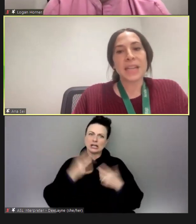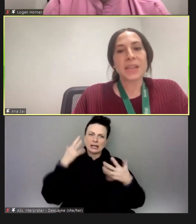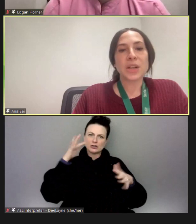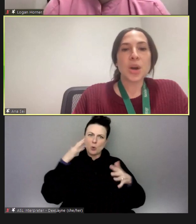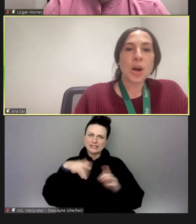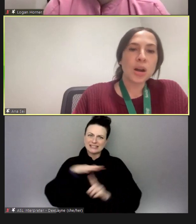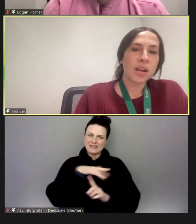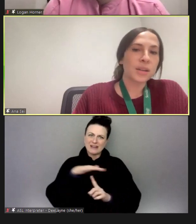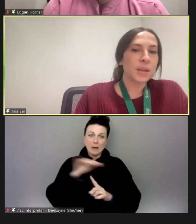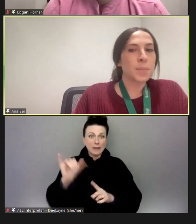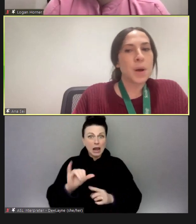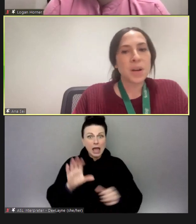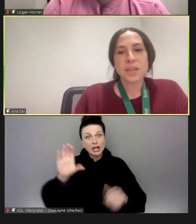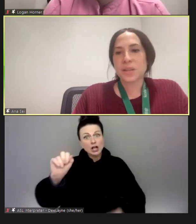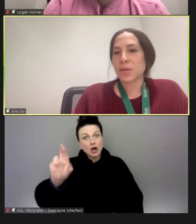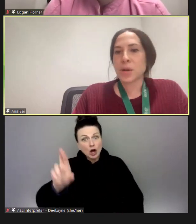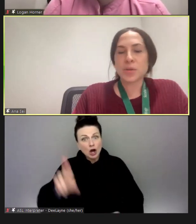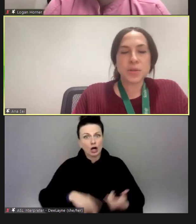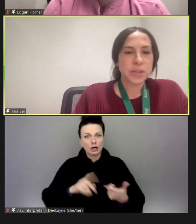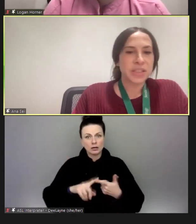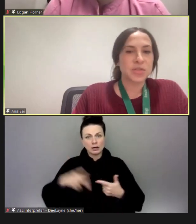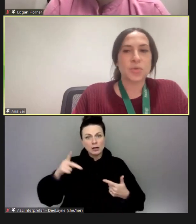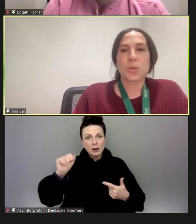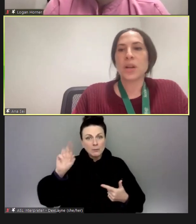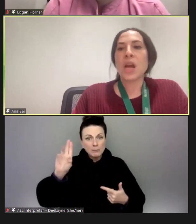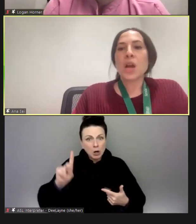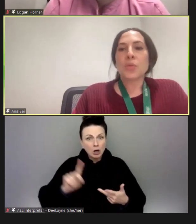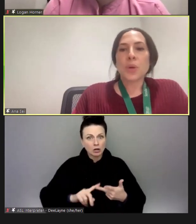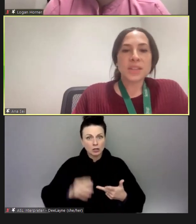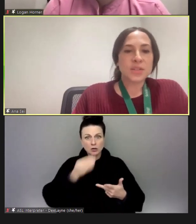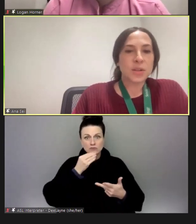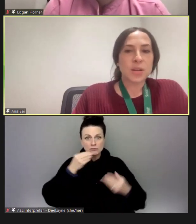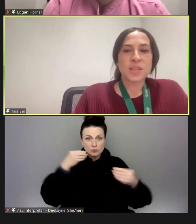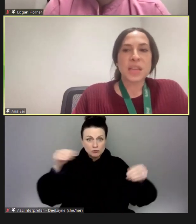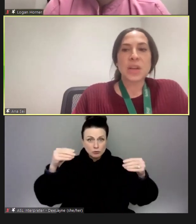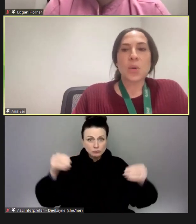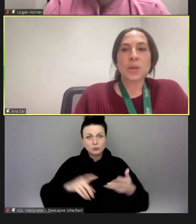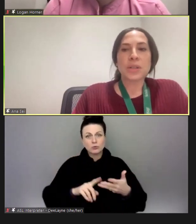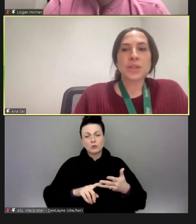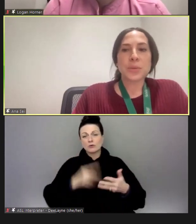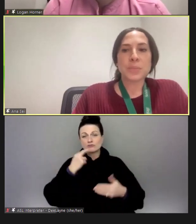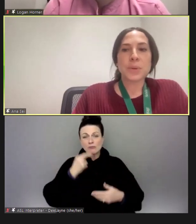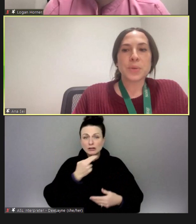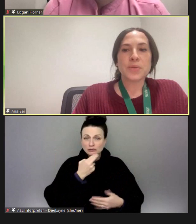the car the park the grocery store